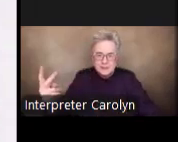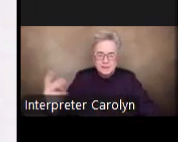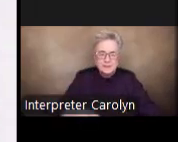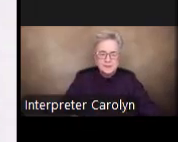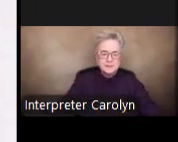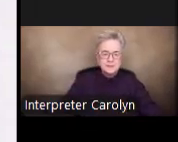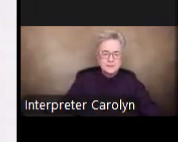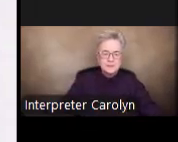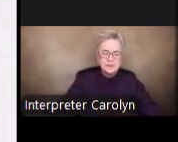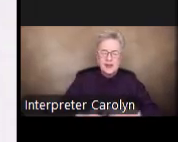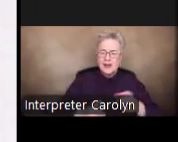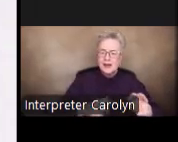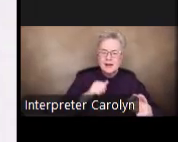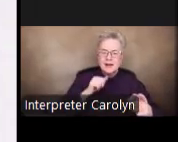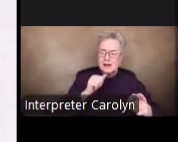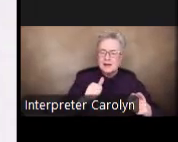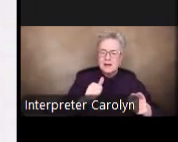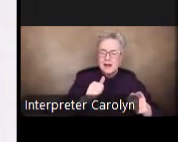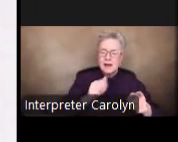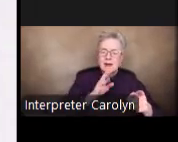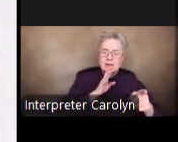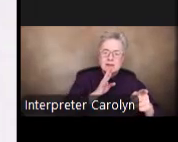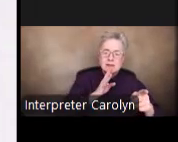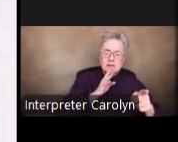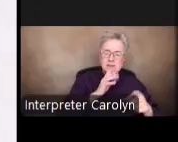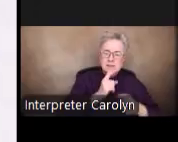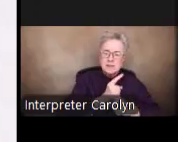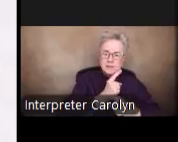and inconsistent production, so we're building the same room or